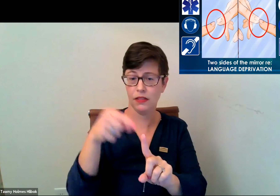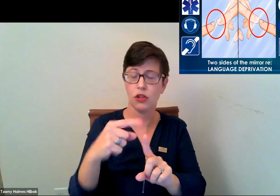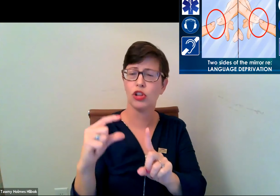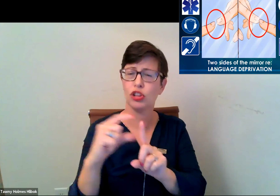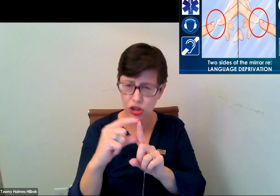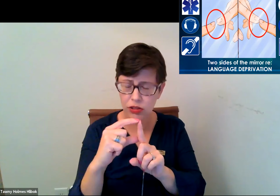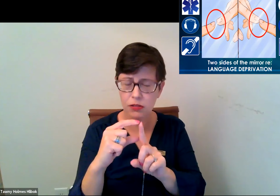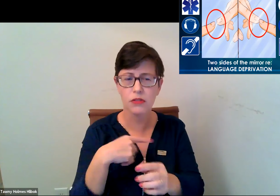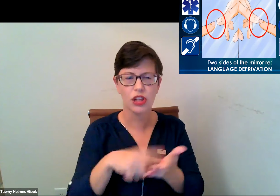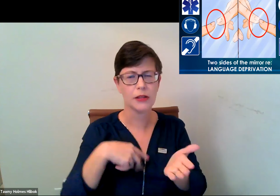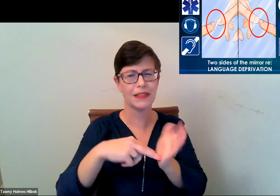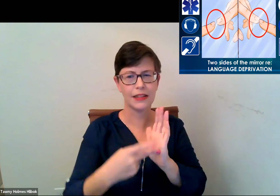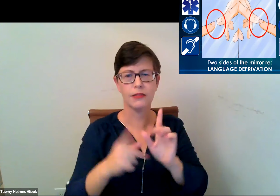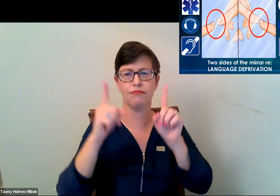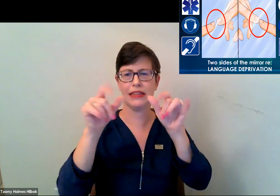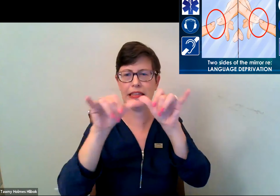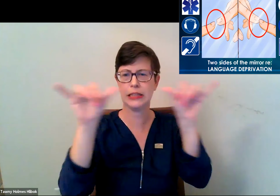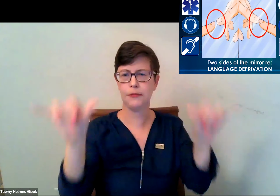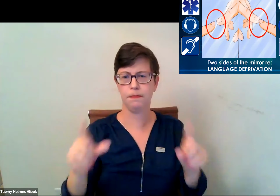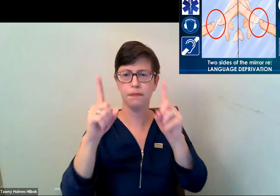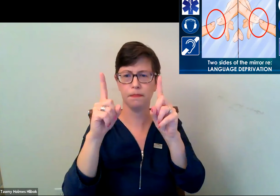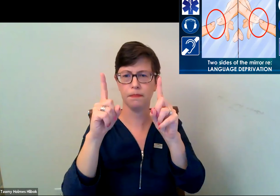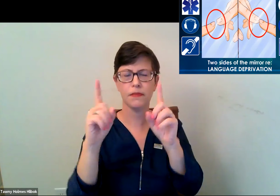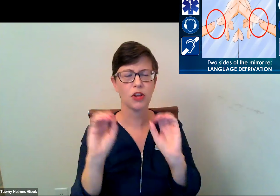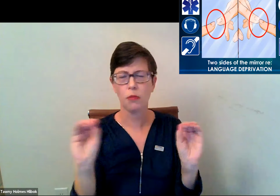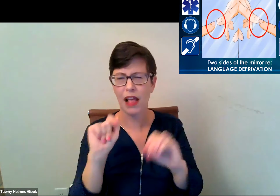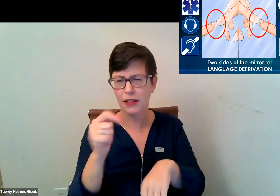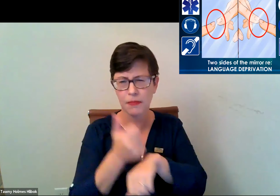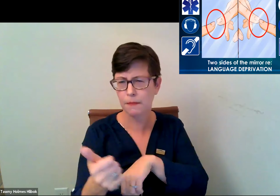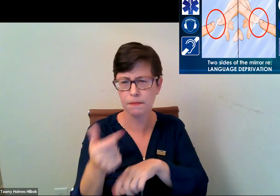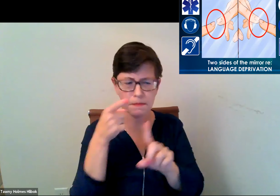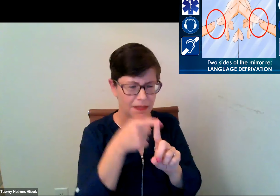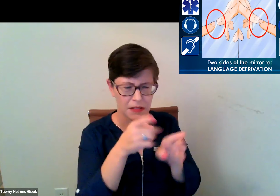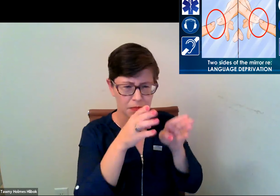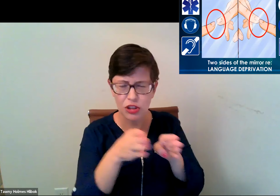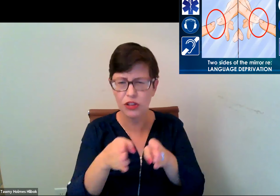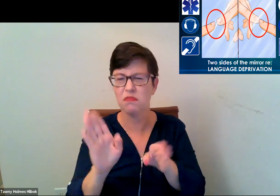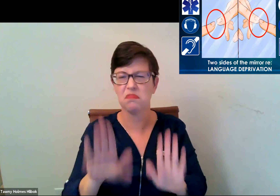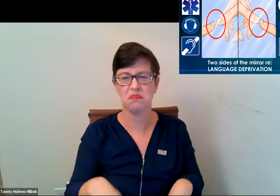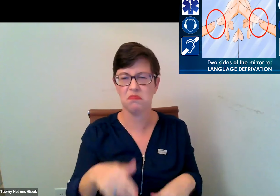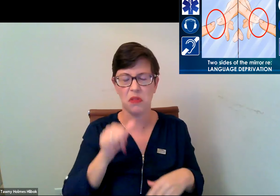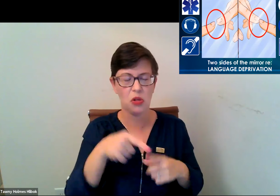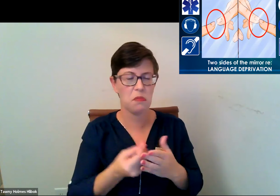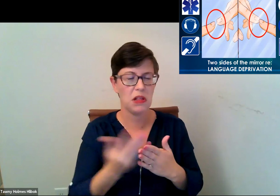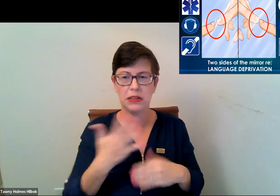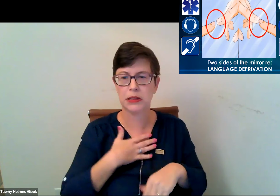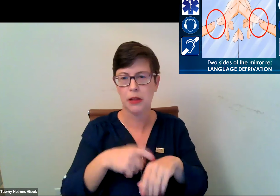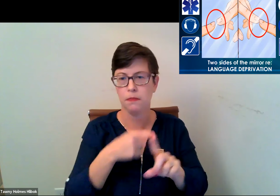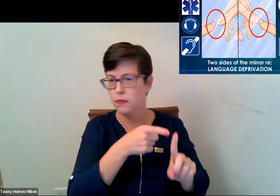specifically about language deprivation and that term we talked about systems, this is not about blaming individuals